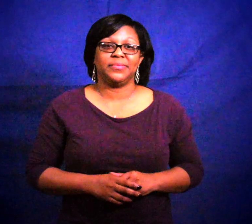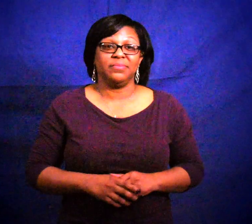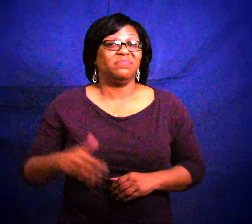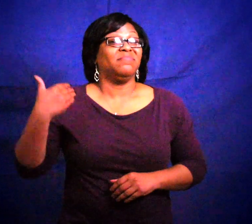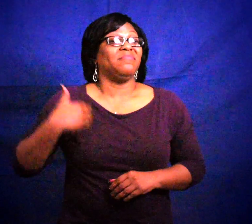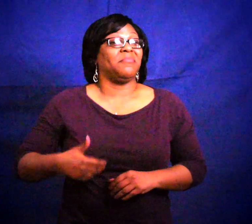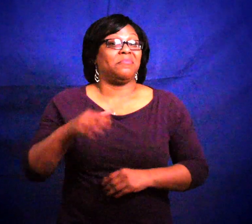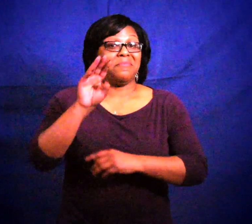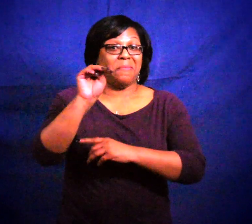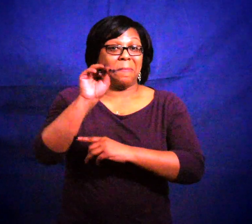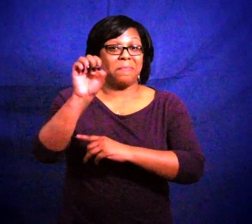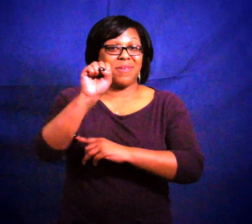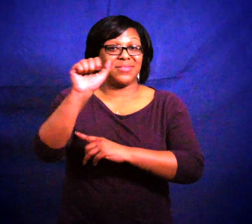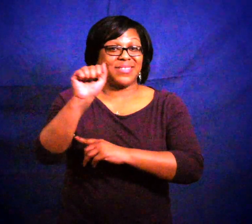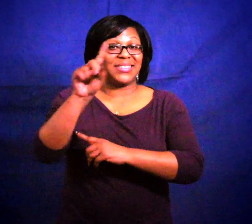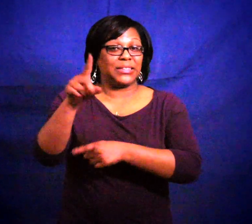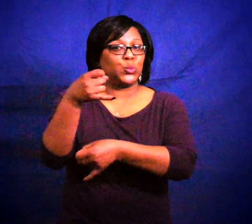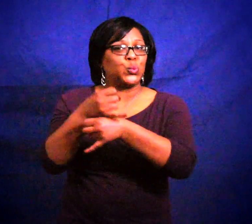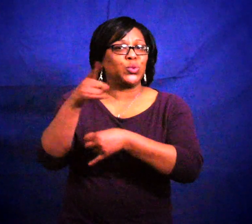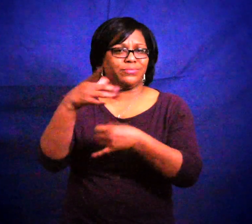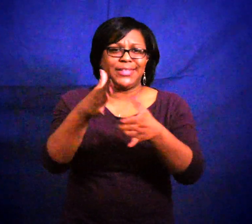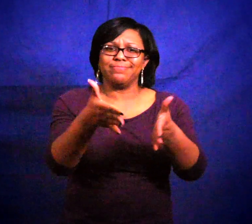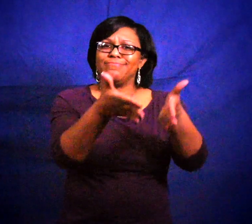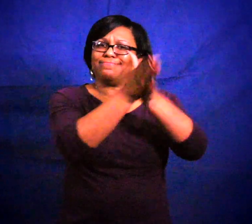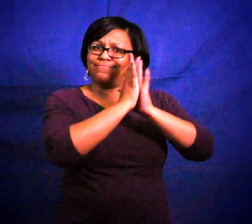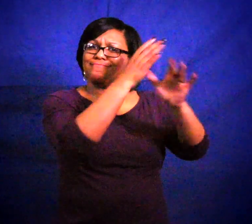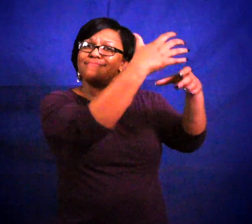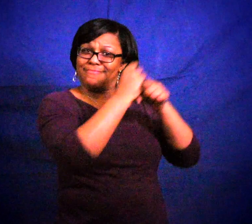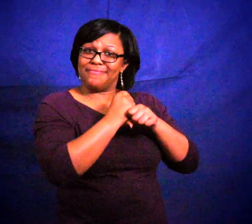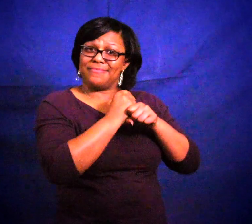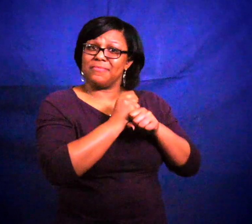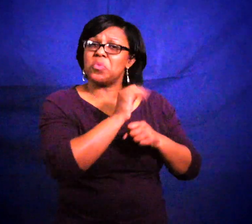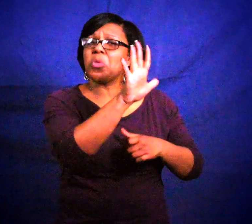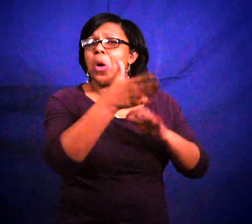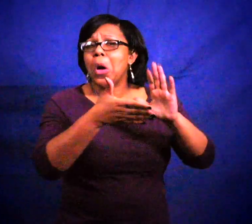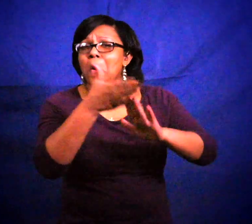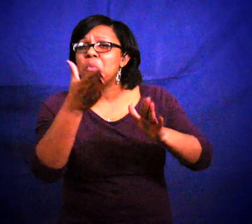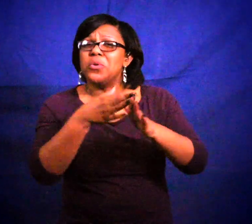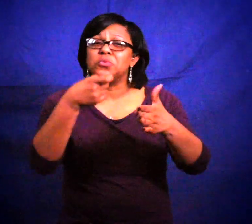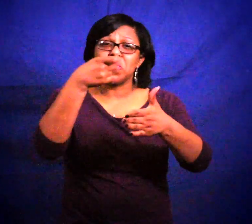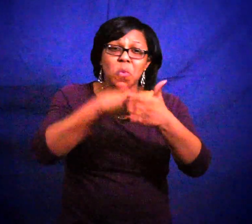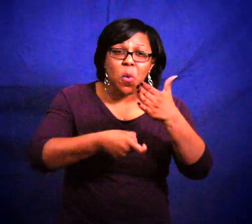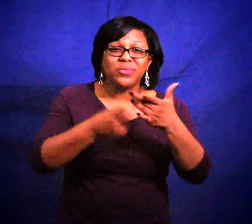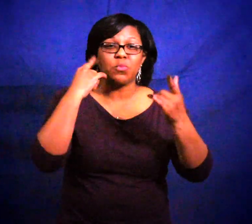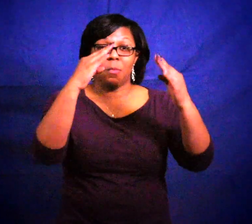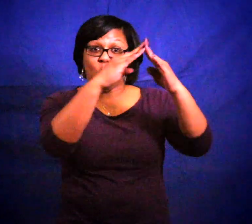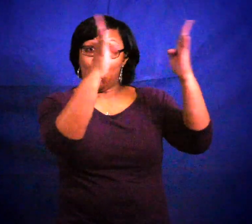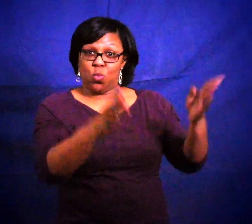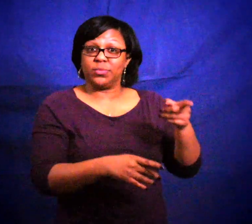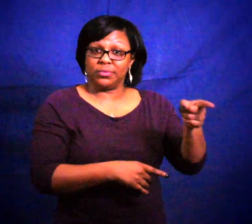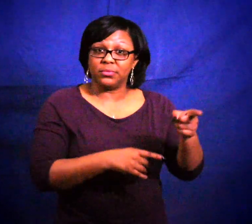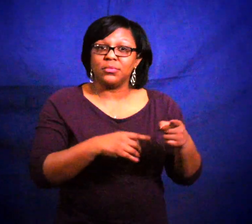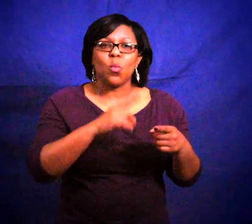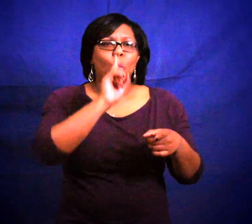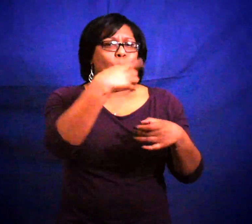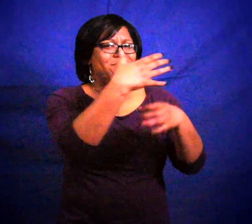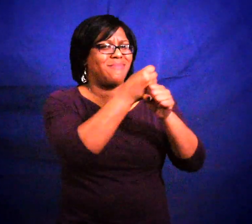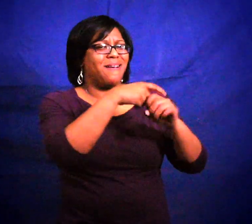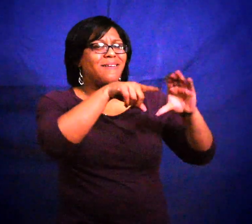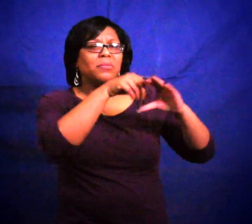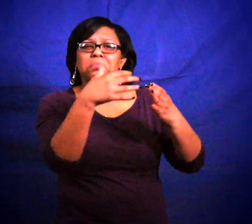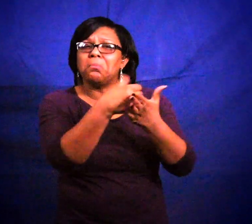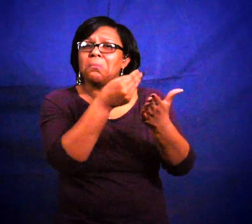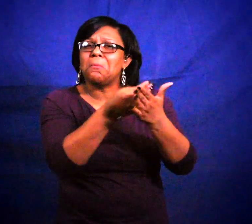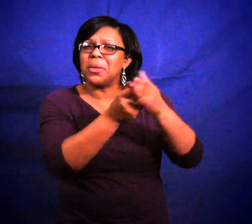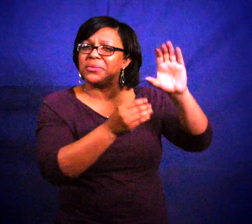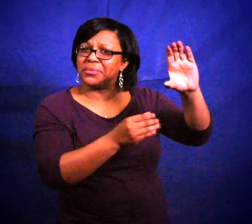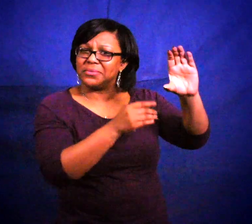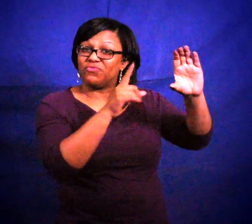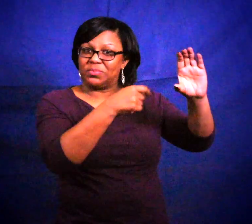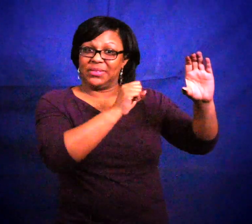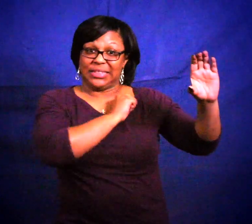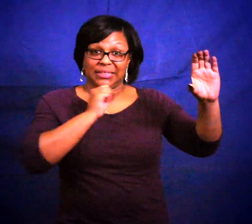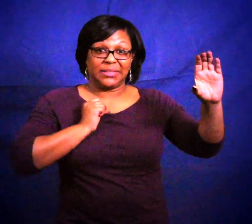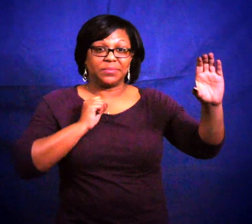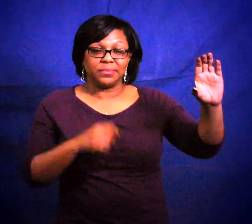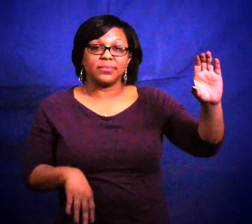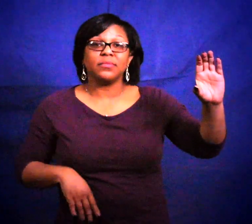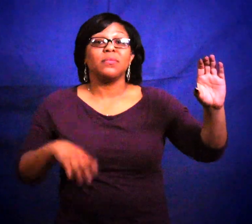MSAD got the request for their operating costs in the House, but they only got their base in the Senate.